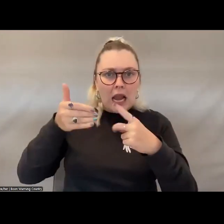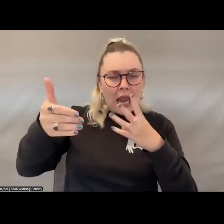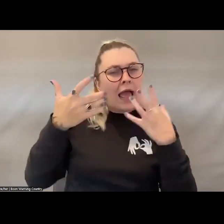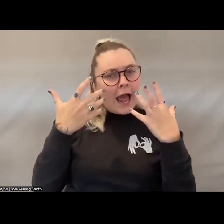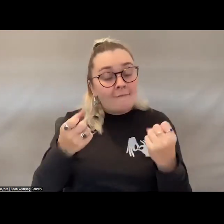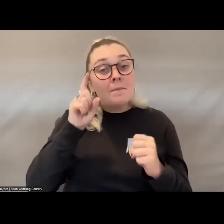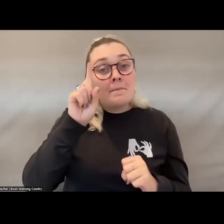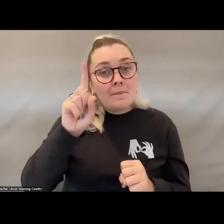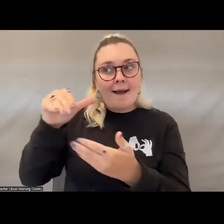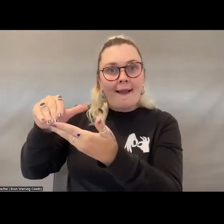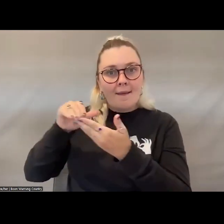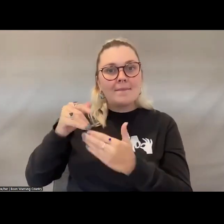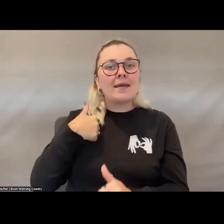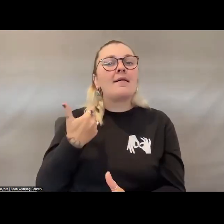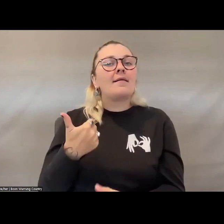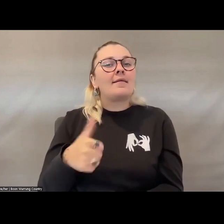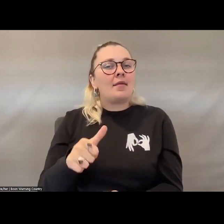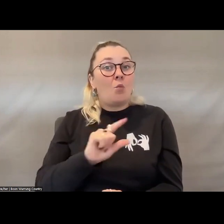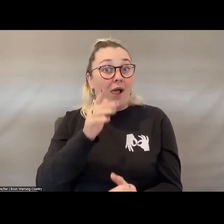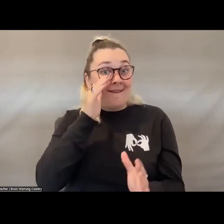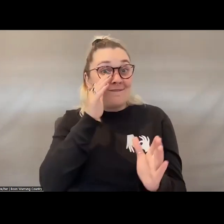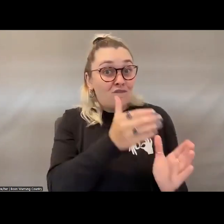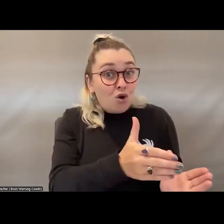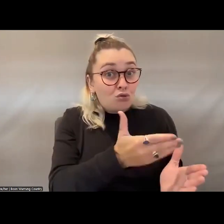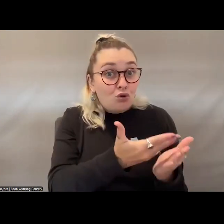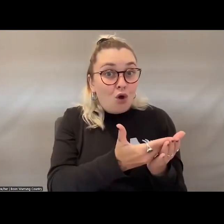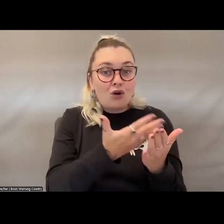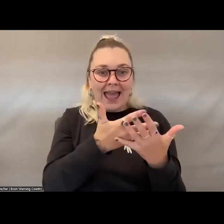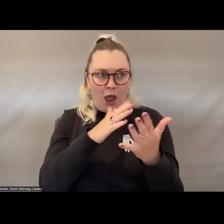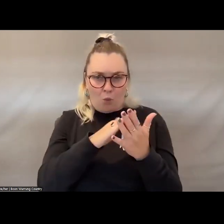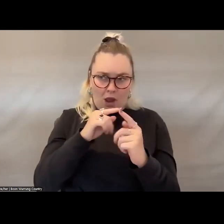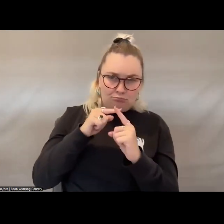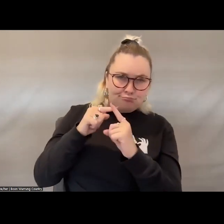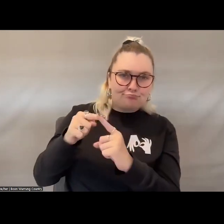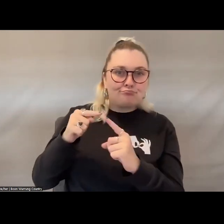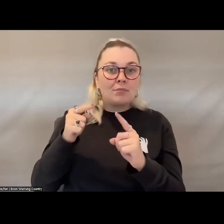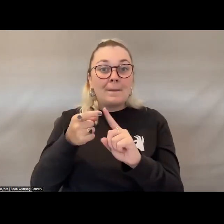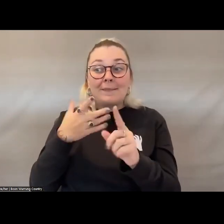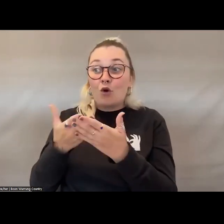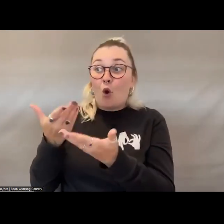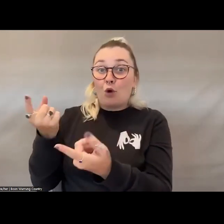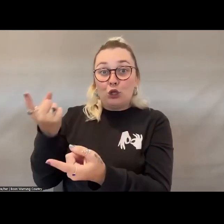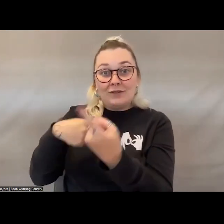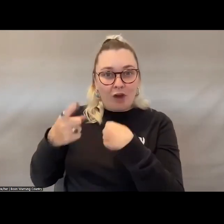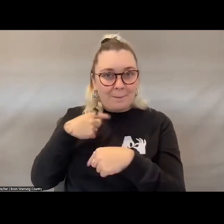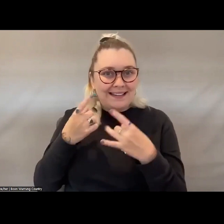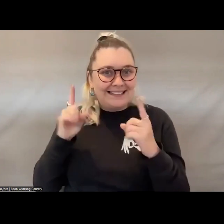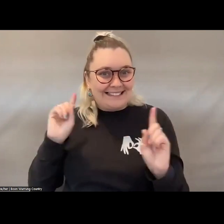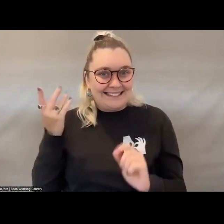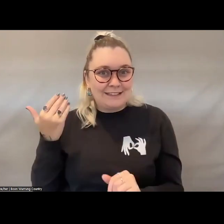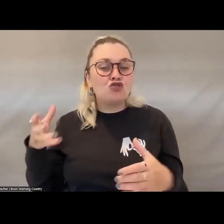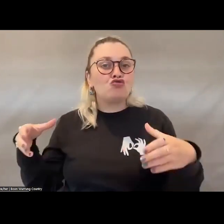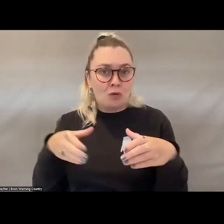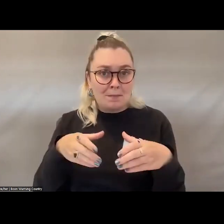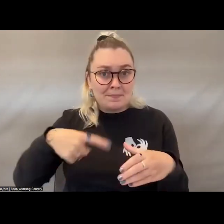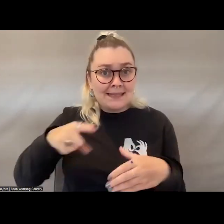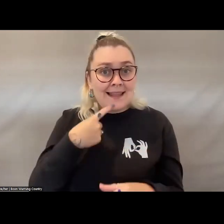inform what I have focused on in terms of what you have told me as a group. Thinking about our